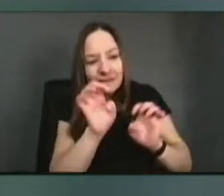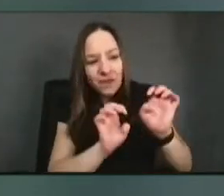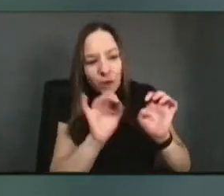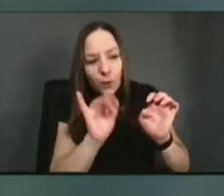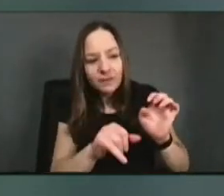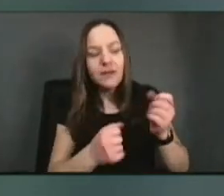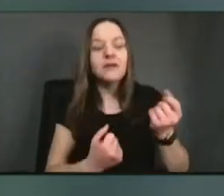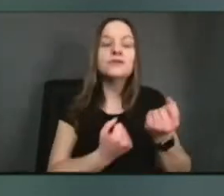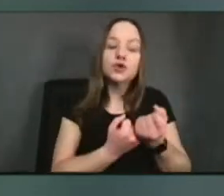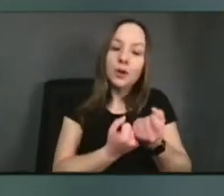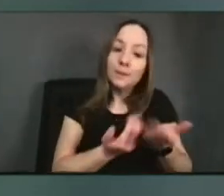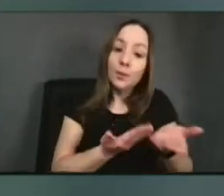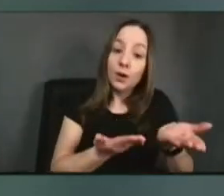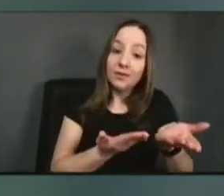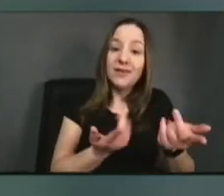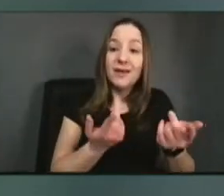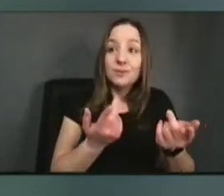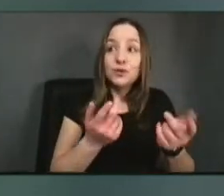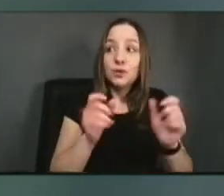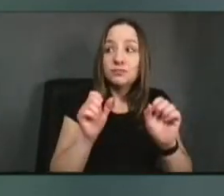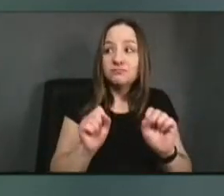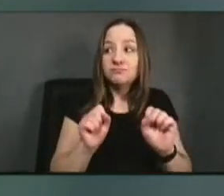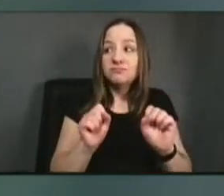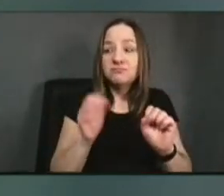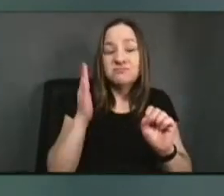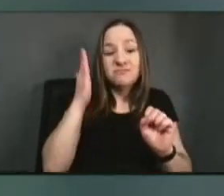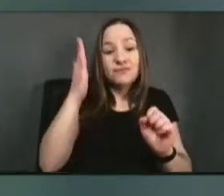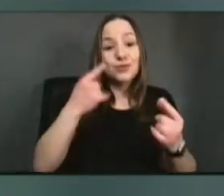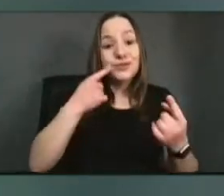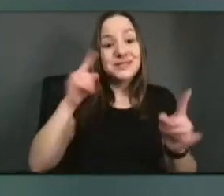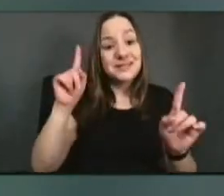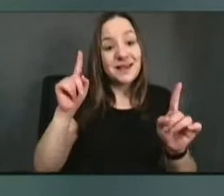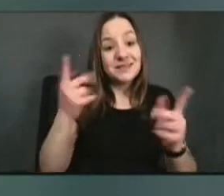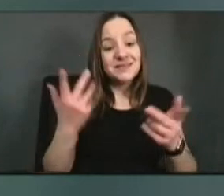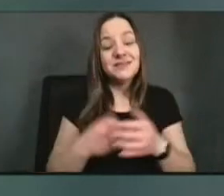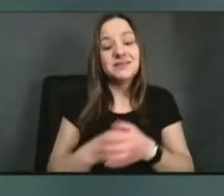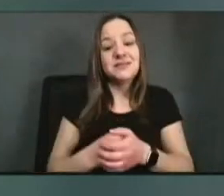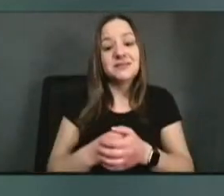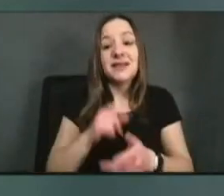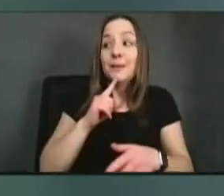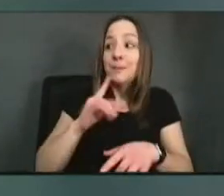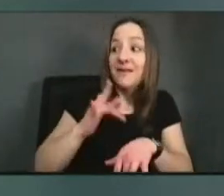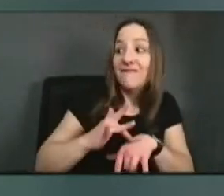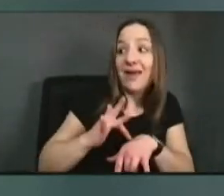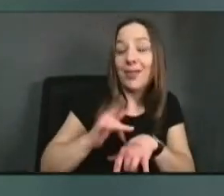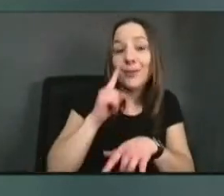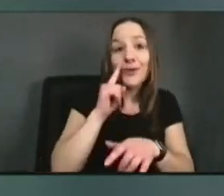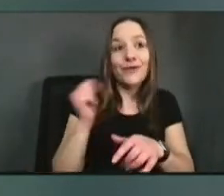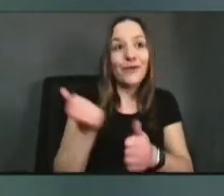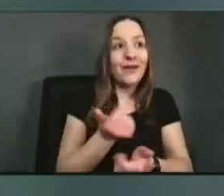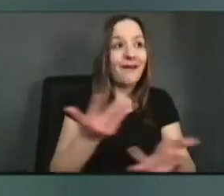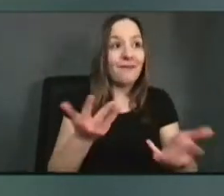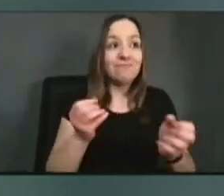have the responsibility to gauge that and to be able to support them in that way, so that they